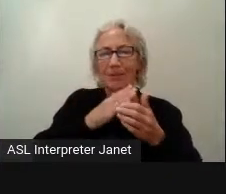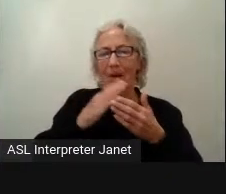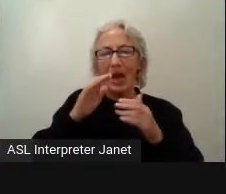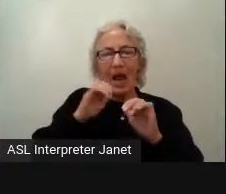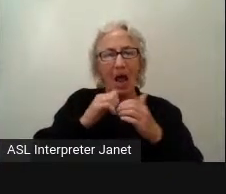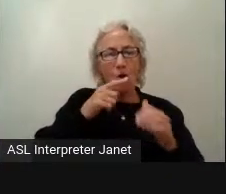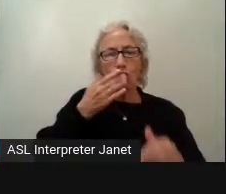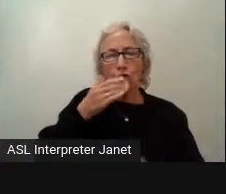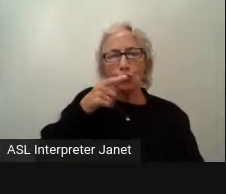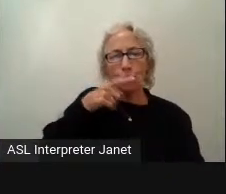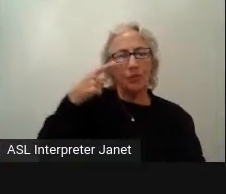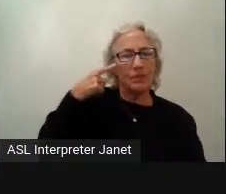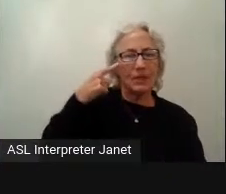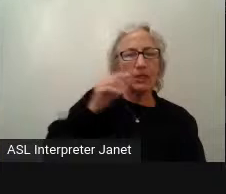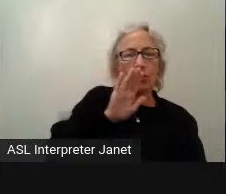an accessibility expert at your side because matter how good